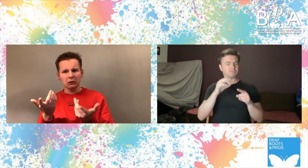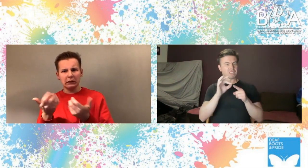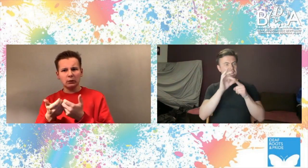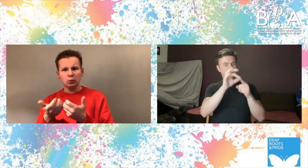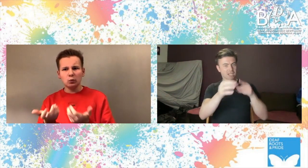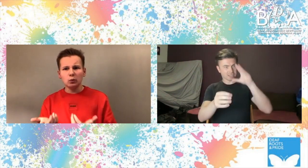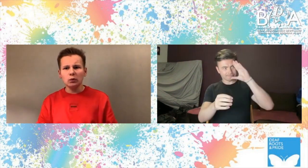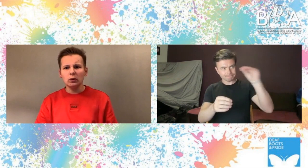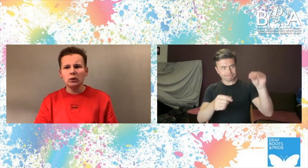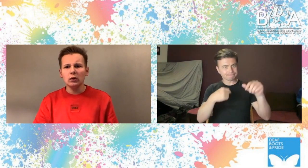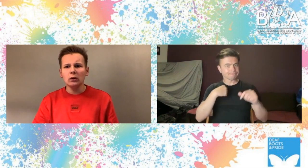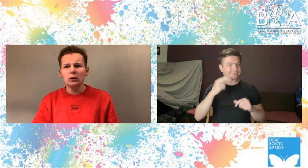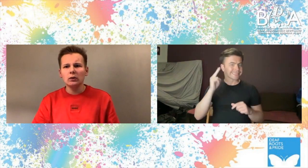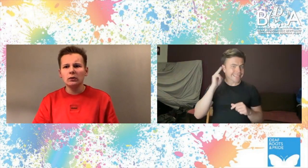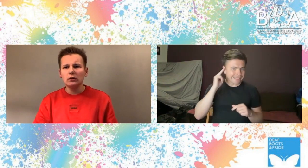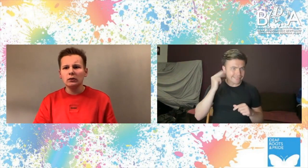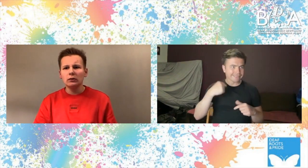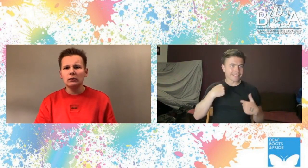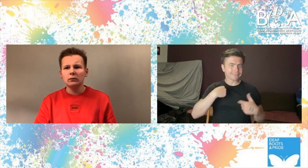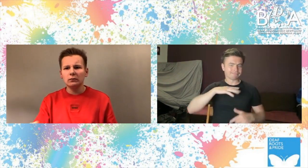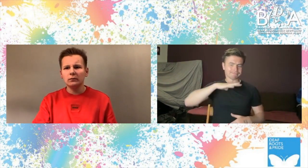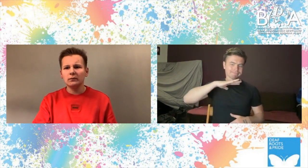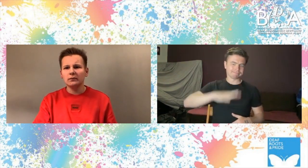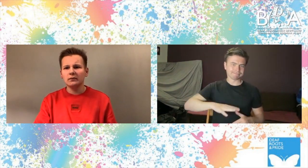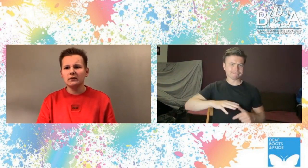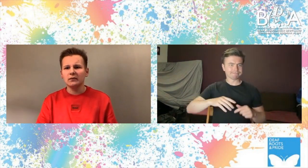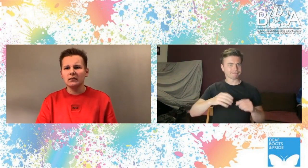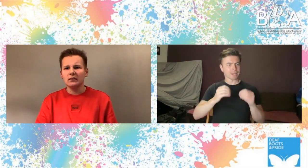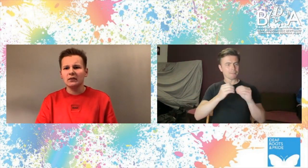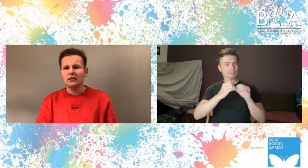Yeah, so when I applied, I notified them that I was Deaf, and that I wanted